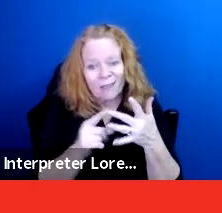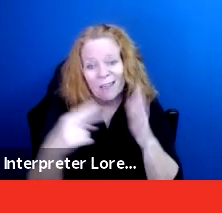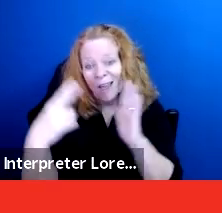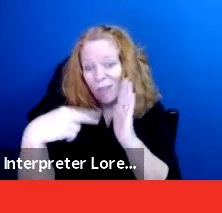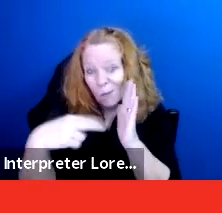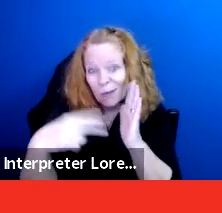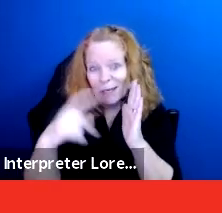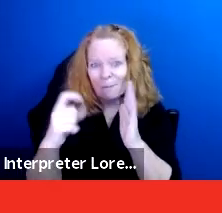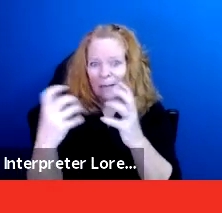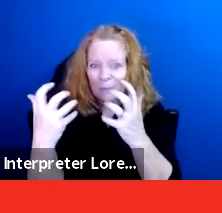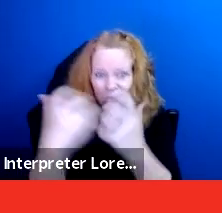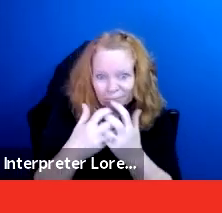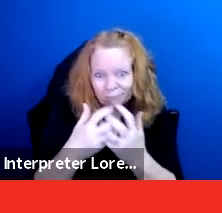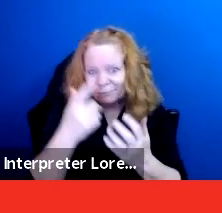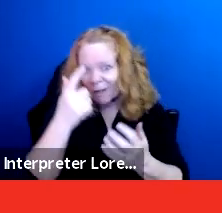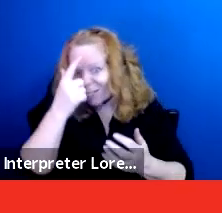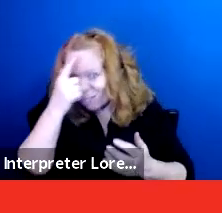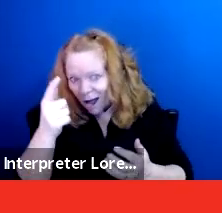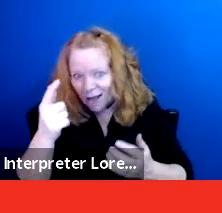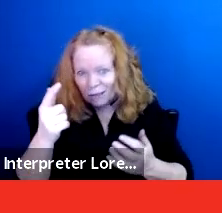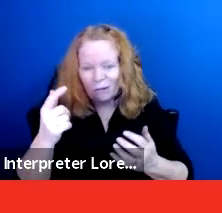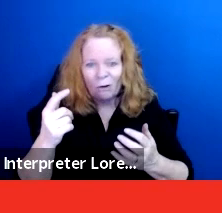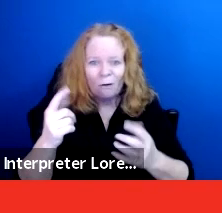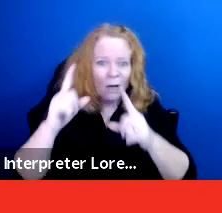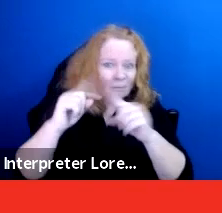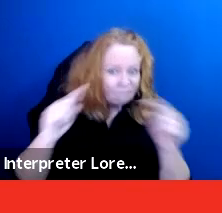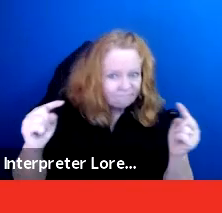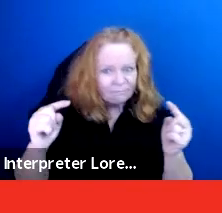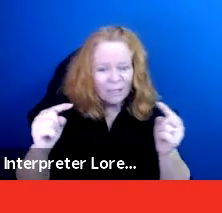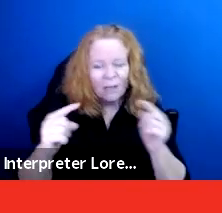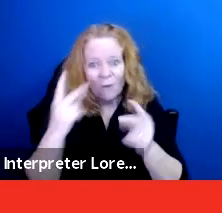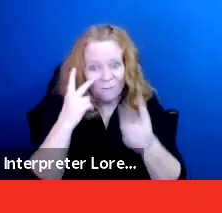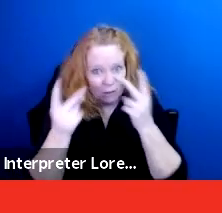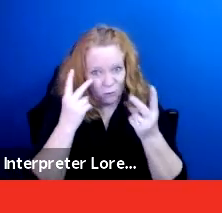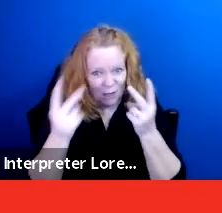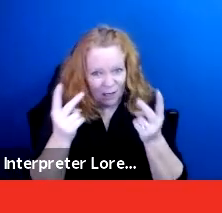match the various different reading paths that occur visually and I'm going to give you examples